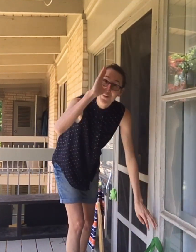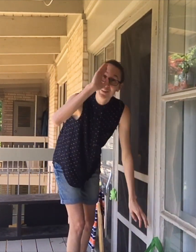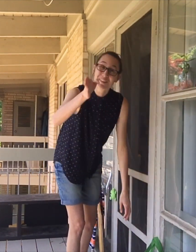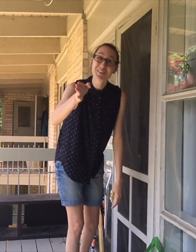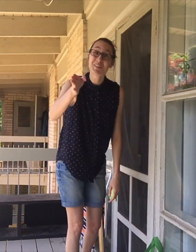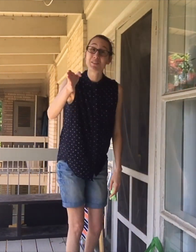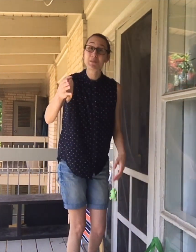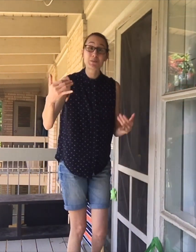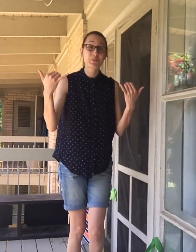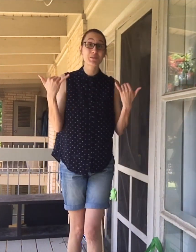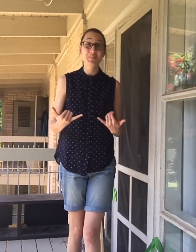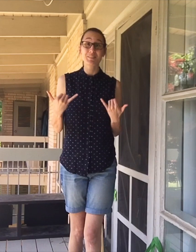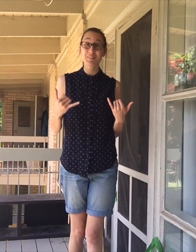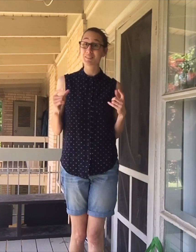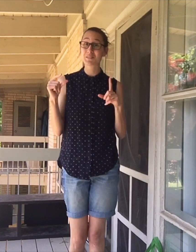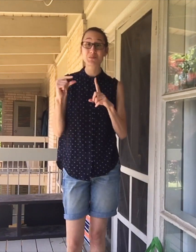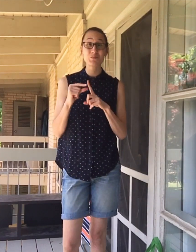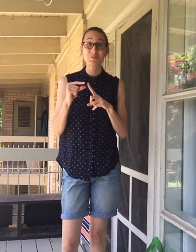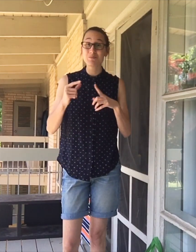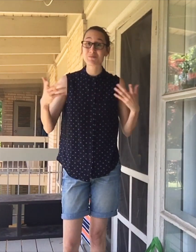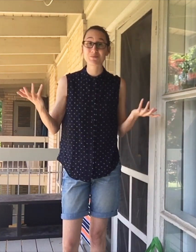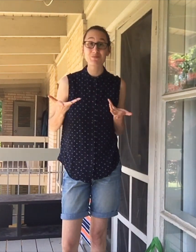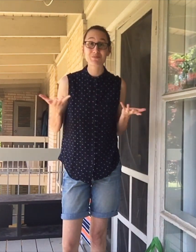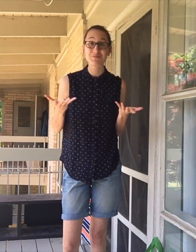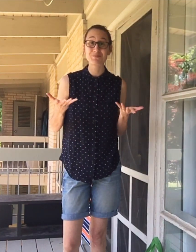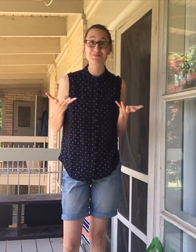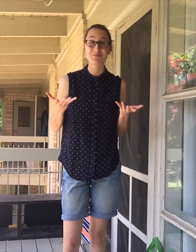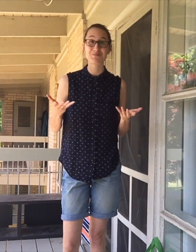Hello! Today's word is...